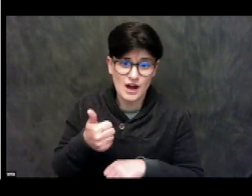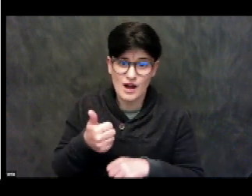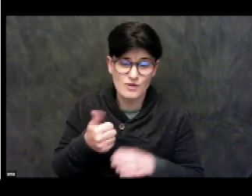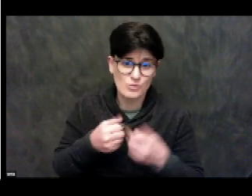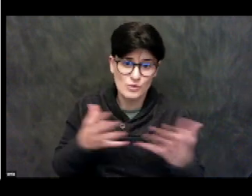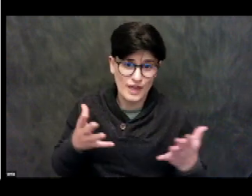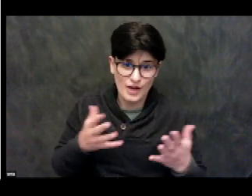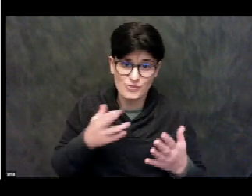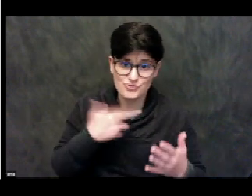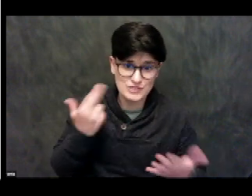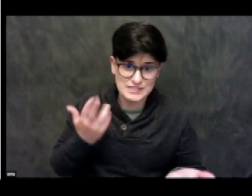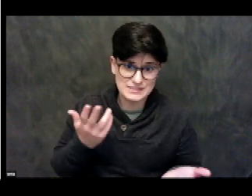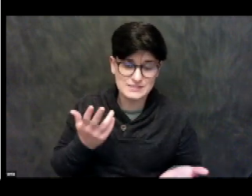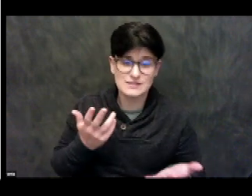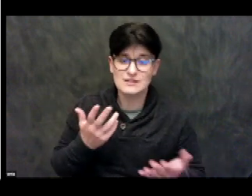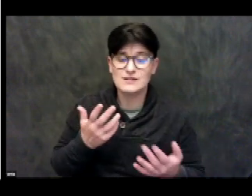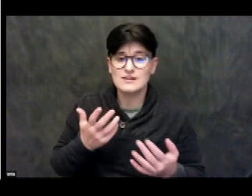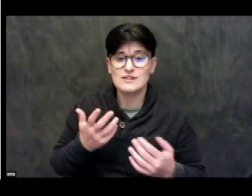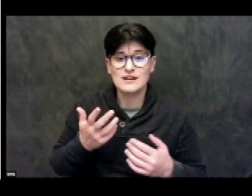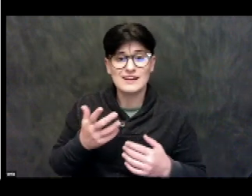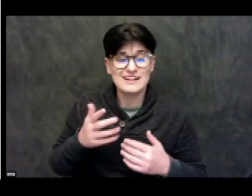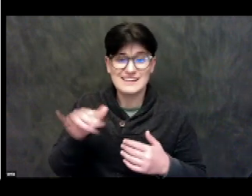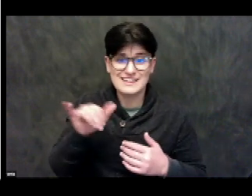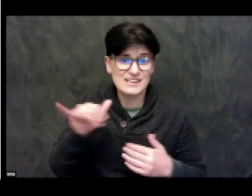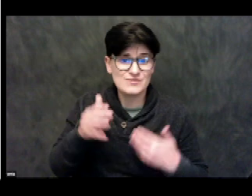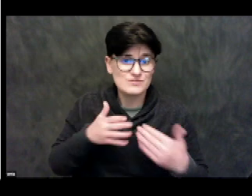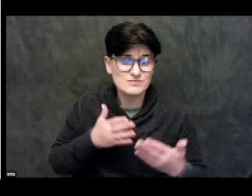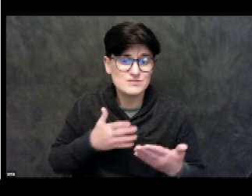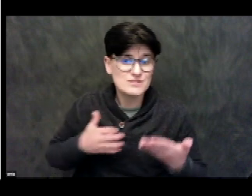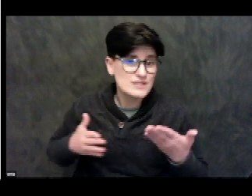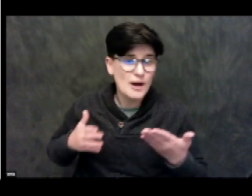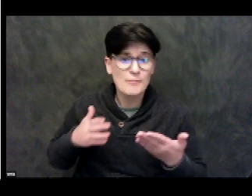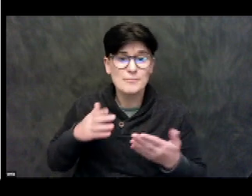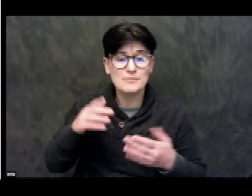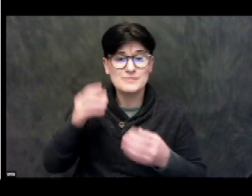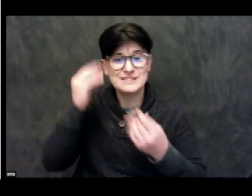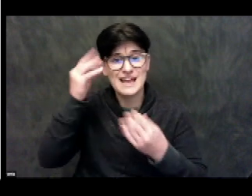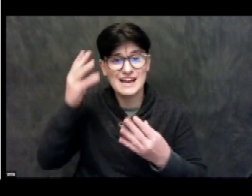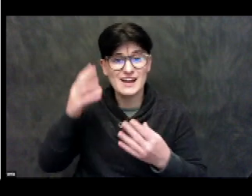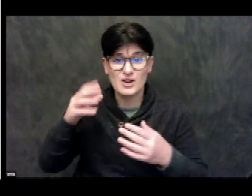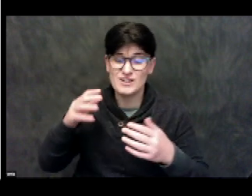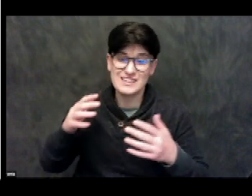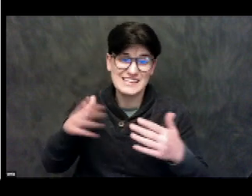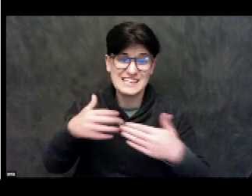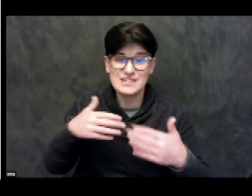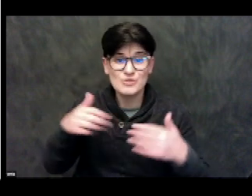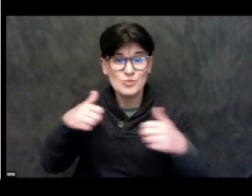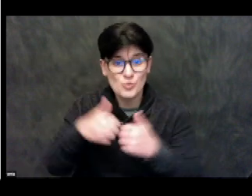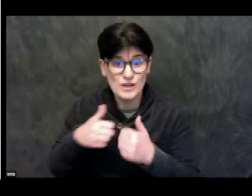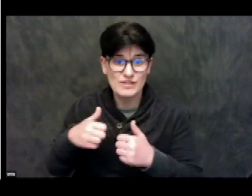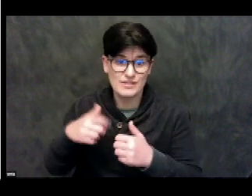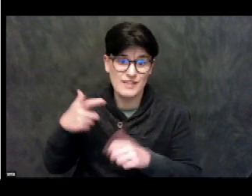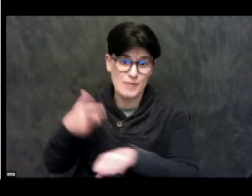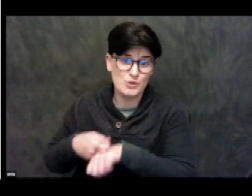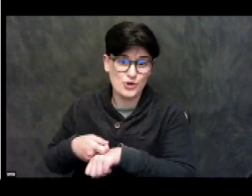There's some data out there even with an epidural as well. But you need a plan. I guess probably the riskiest part